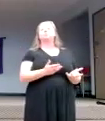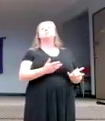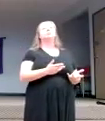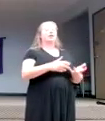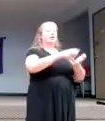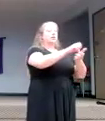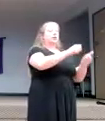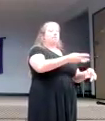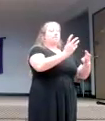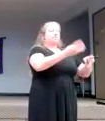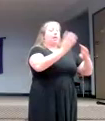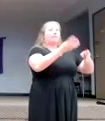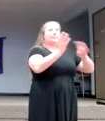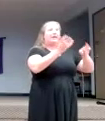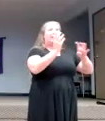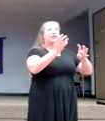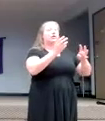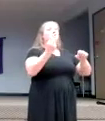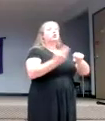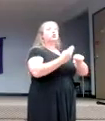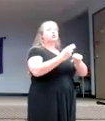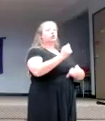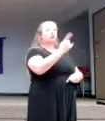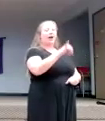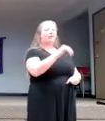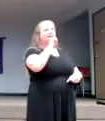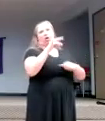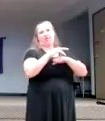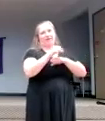pumping unit and it's used where gravity sewer service is not available. That's really just